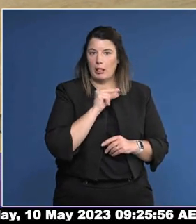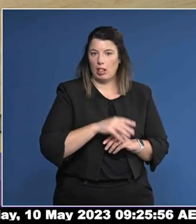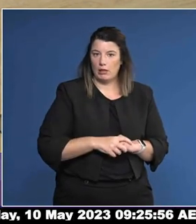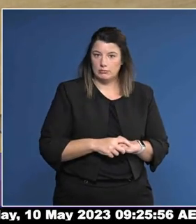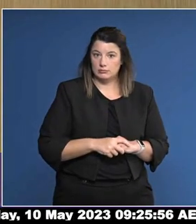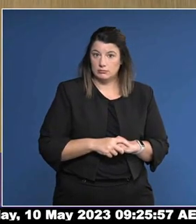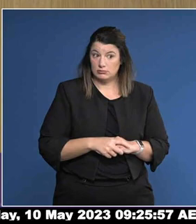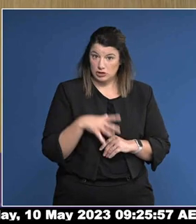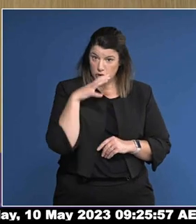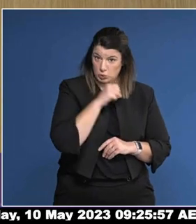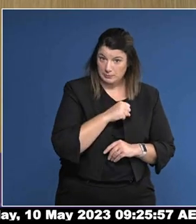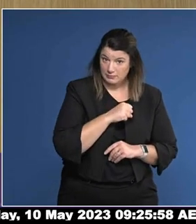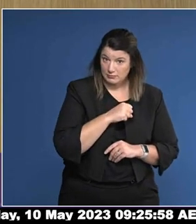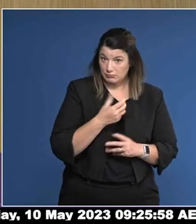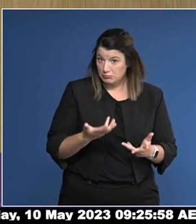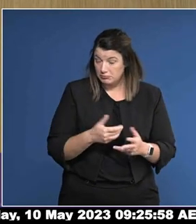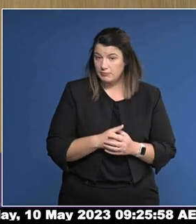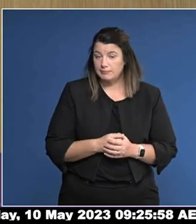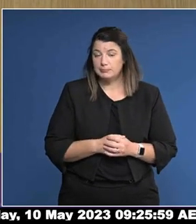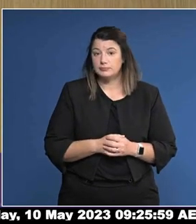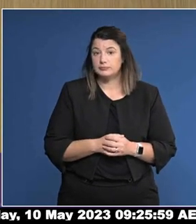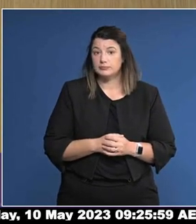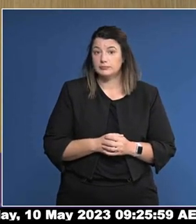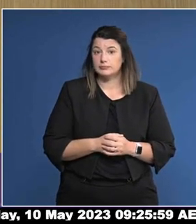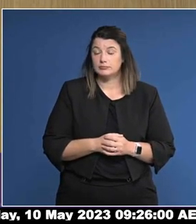What I do know about the case is that we went - No. No. I'm not asking you about the case.